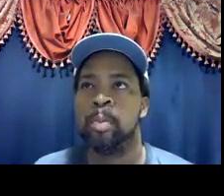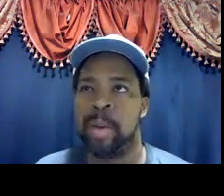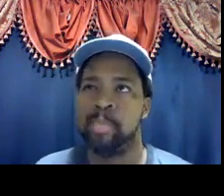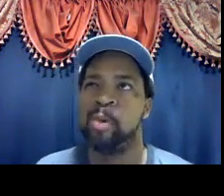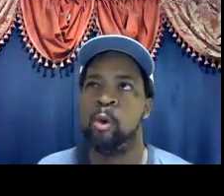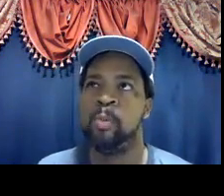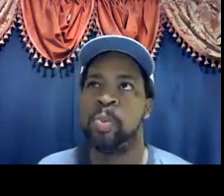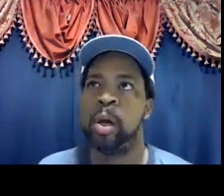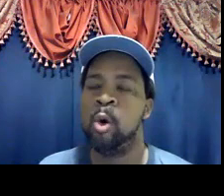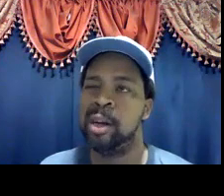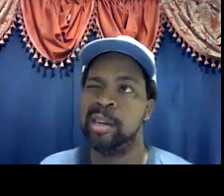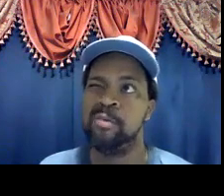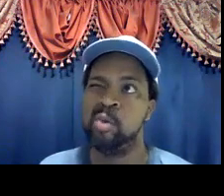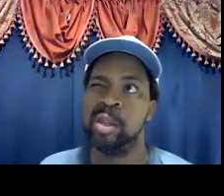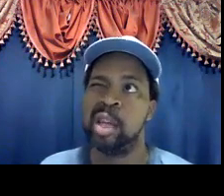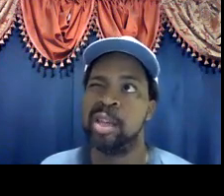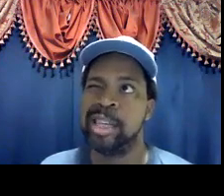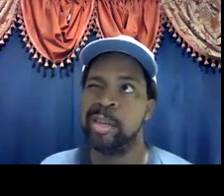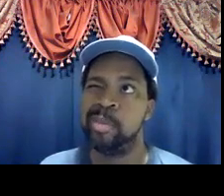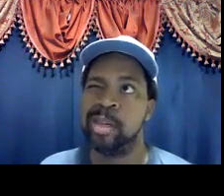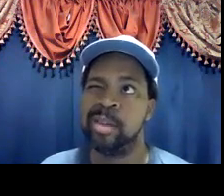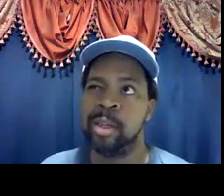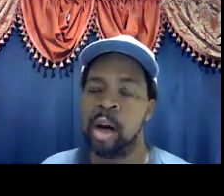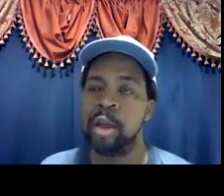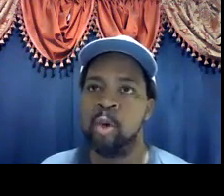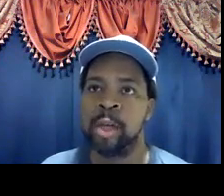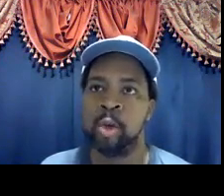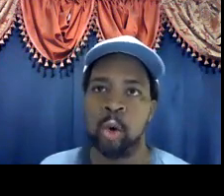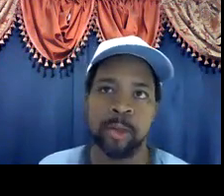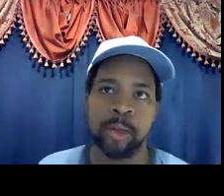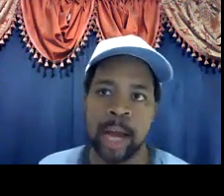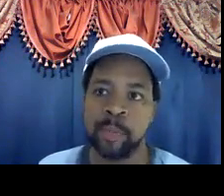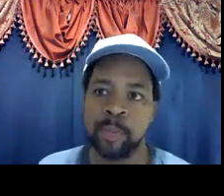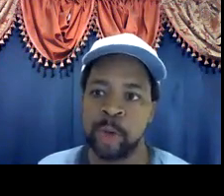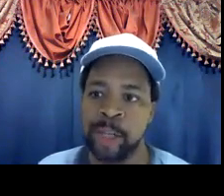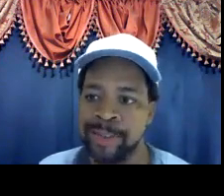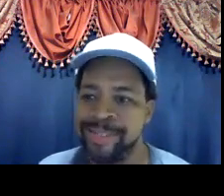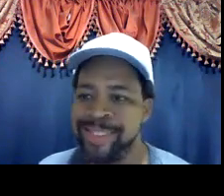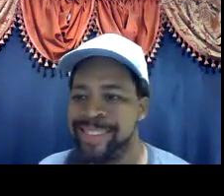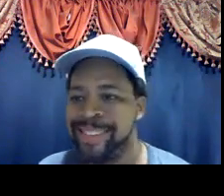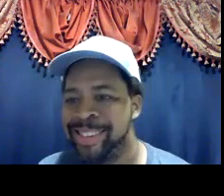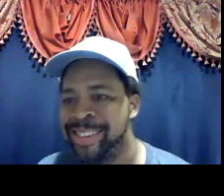The people who are living with their disabilities, are the ones who are the experts.